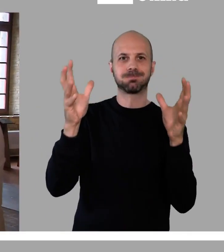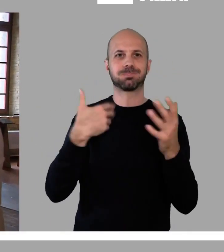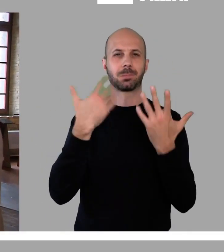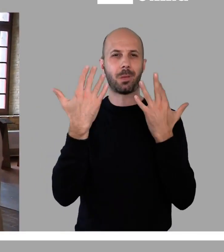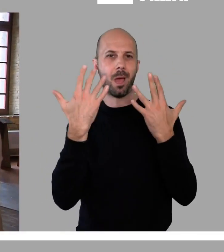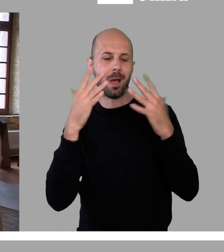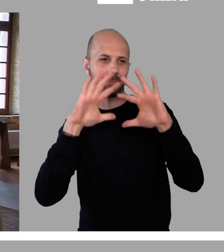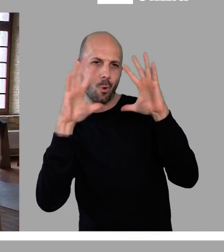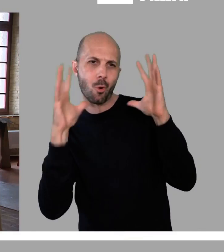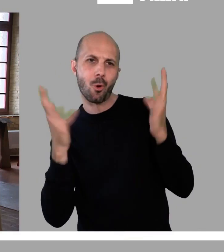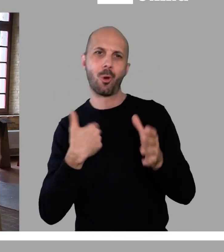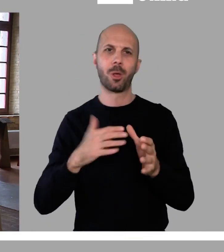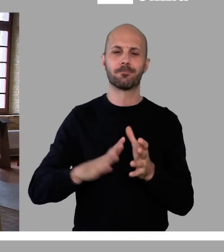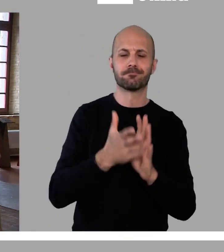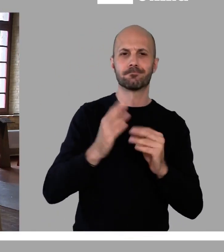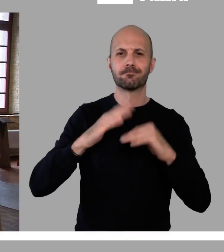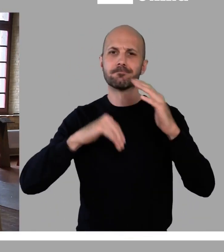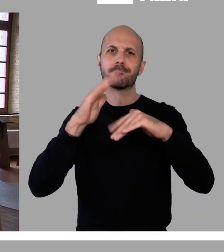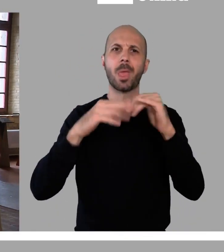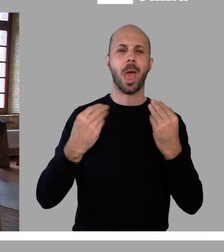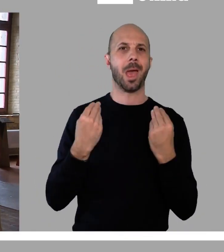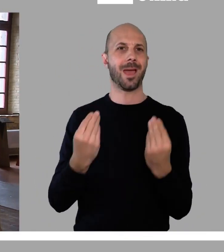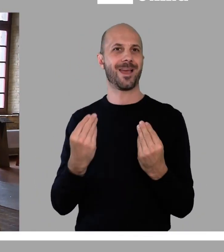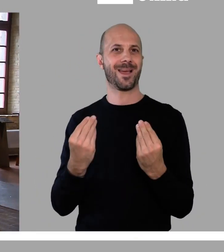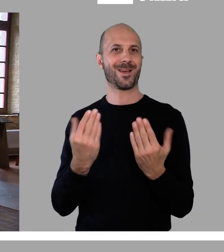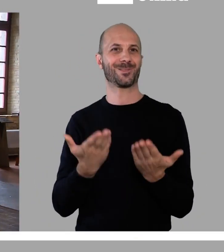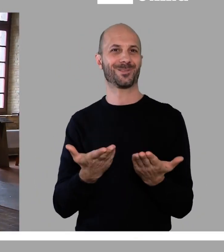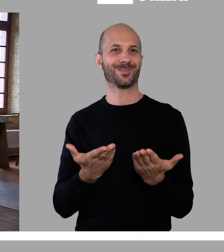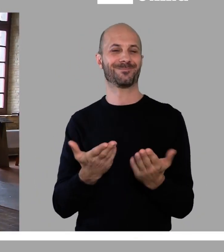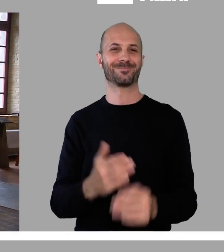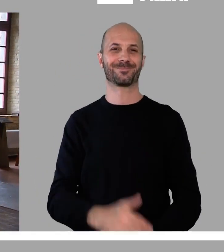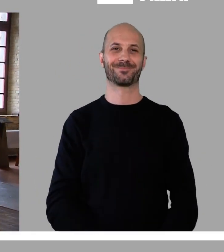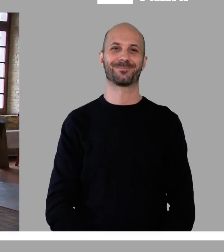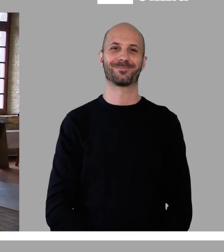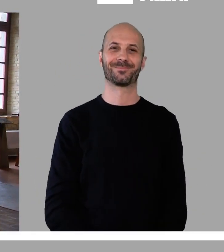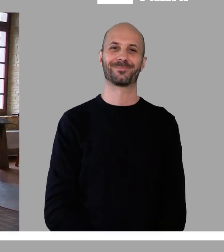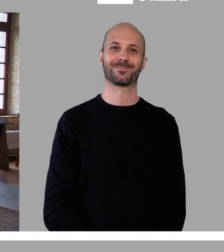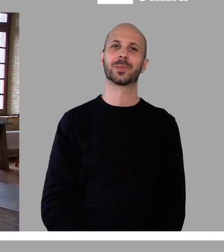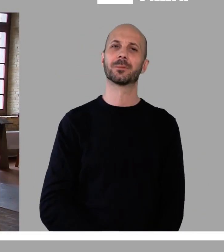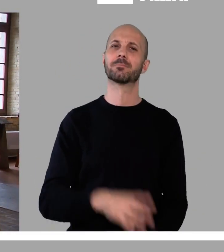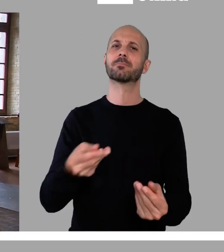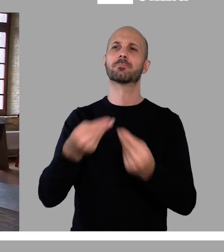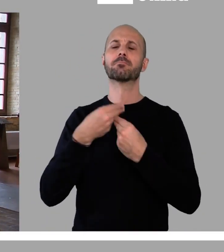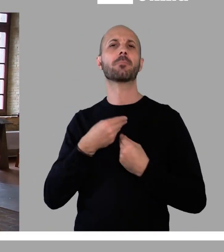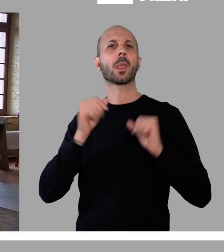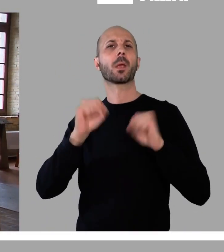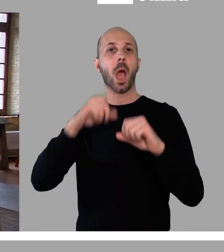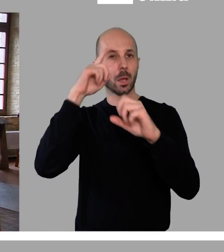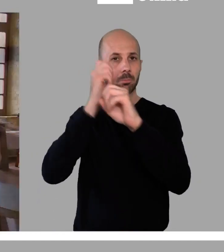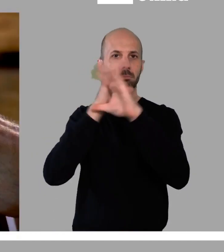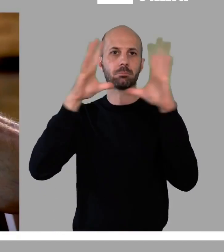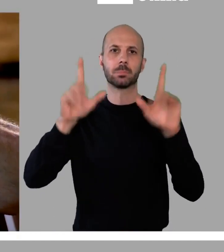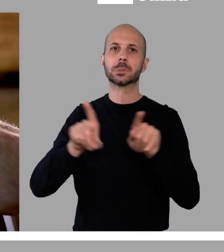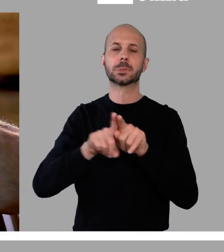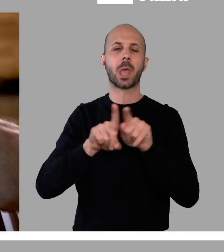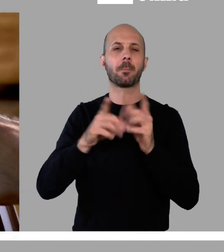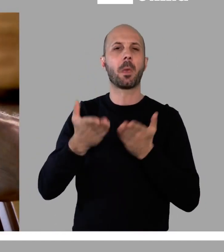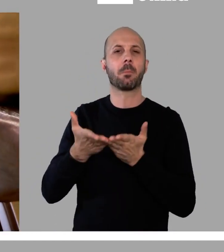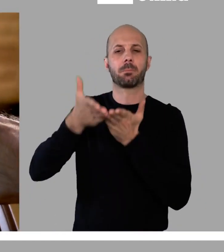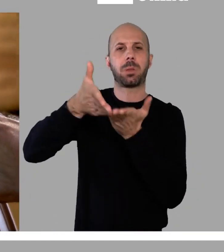by this structure that reminds me of the structure of a boat.